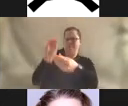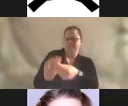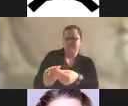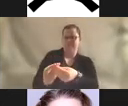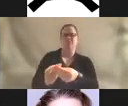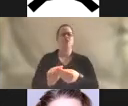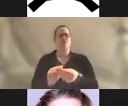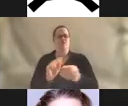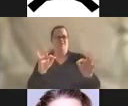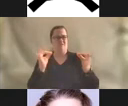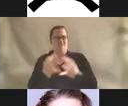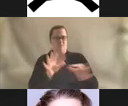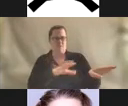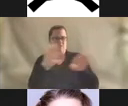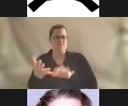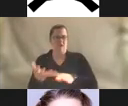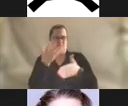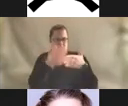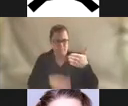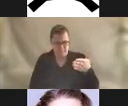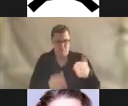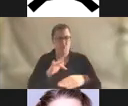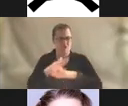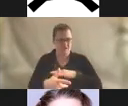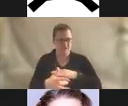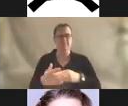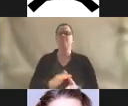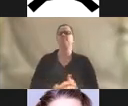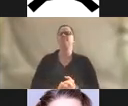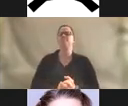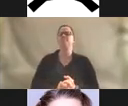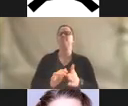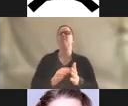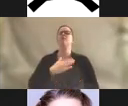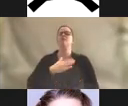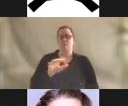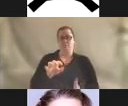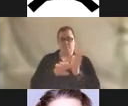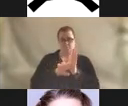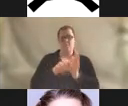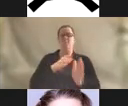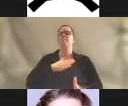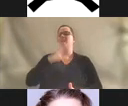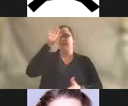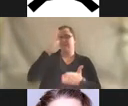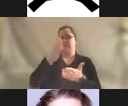And so, things like my son and my nephews and nieces’ ability